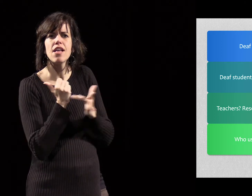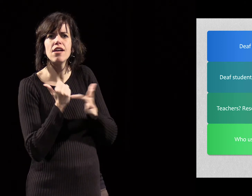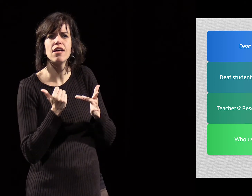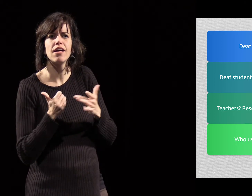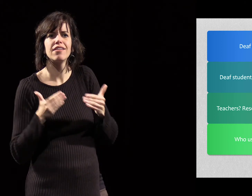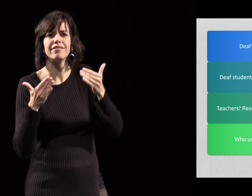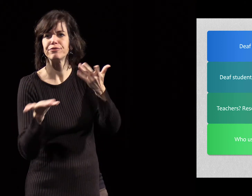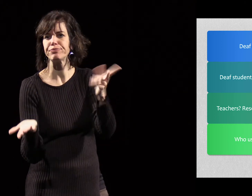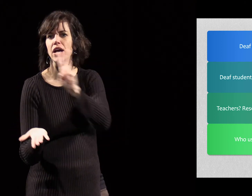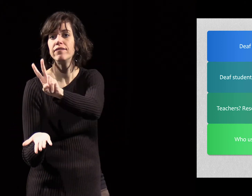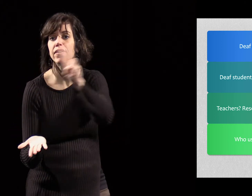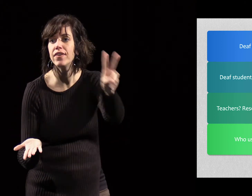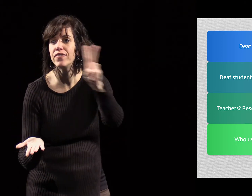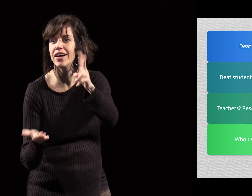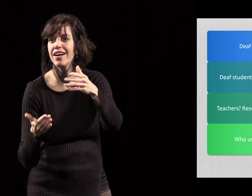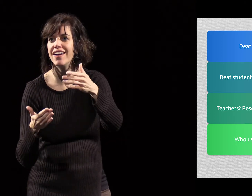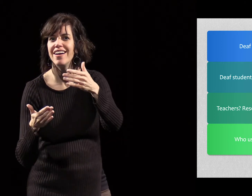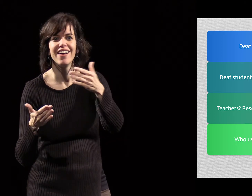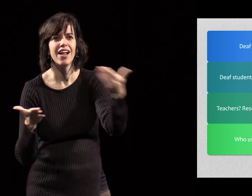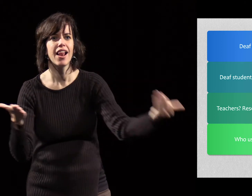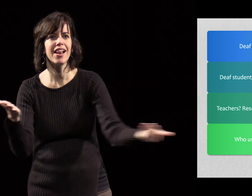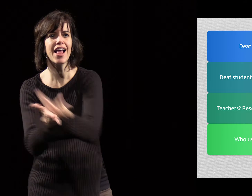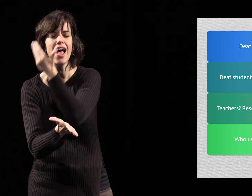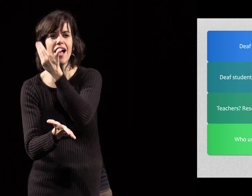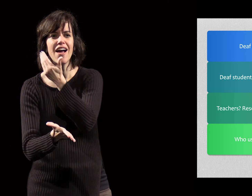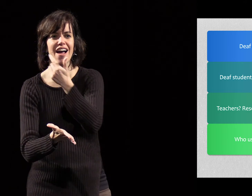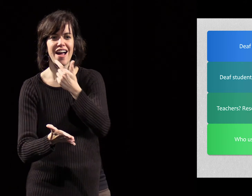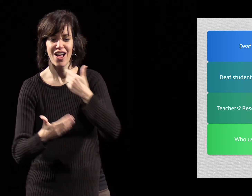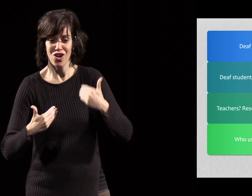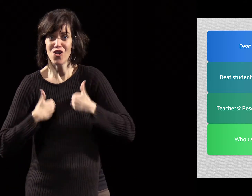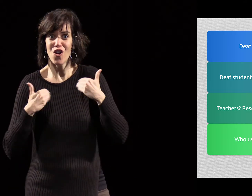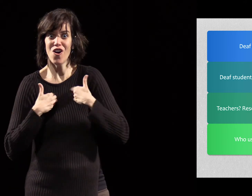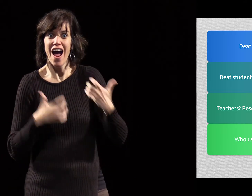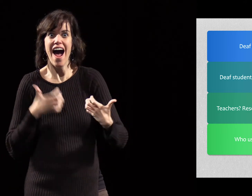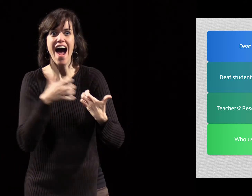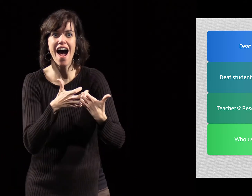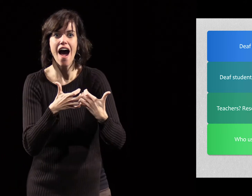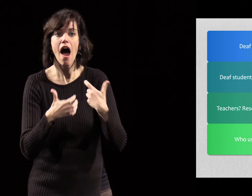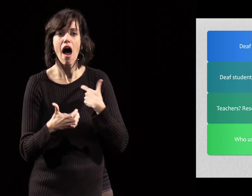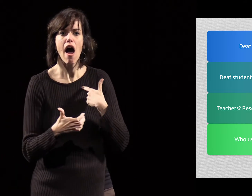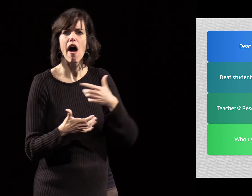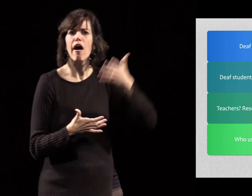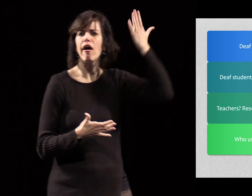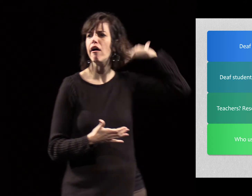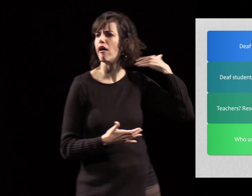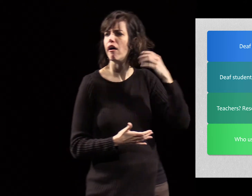Just like with technology now, young people adapt easily to technology,